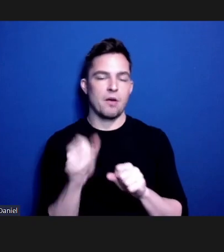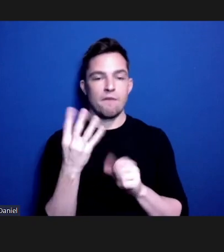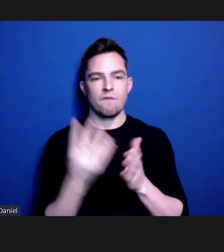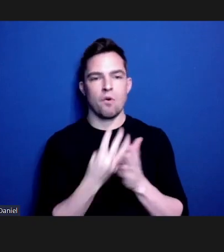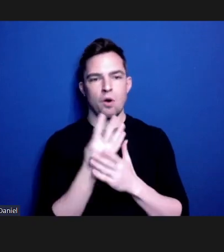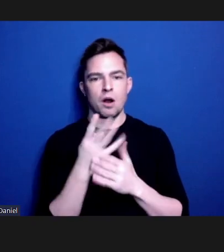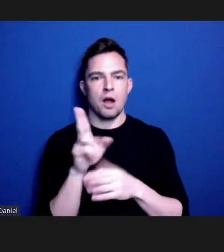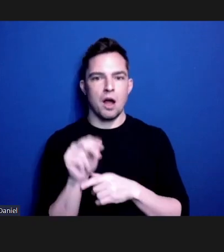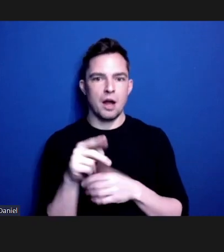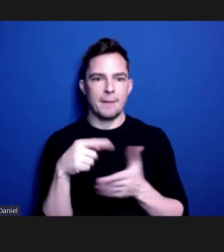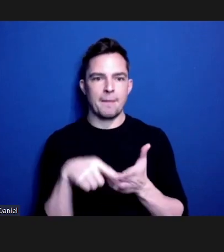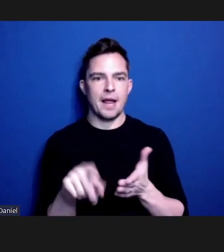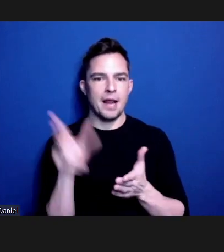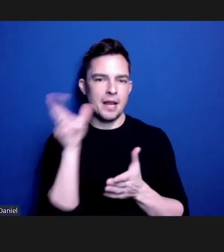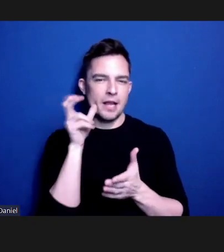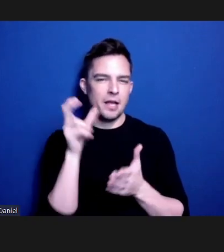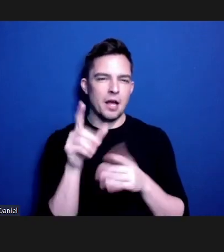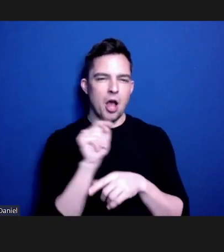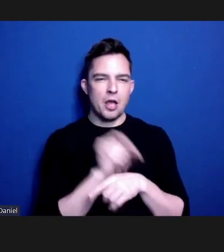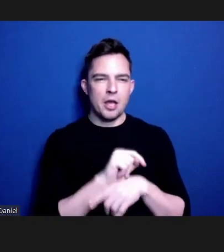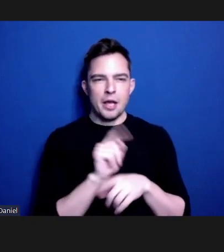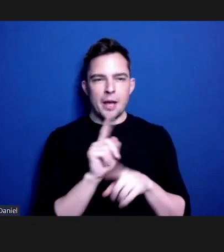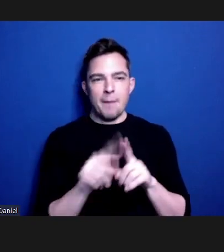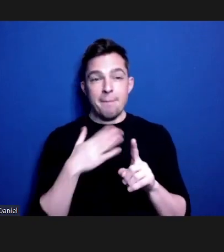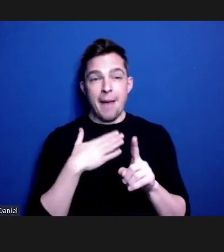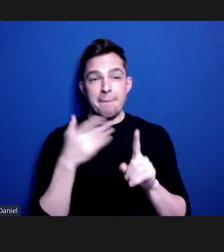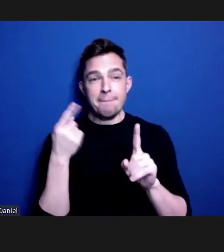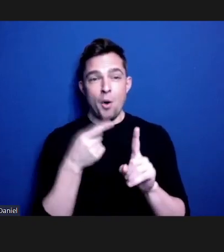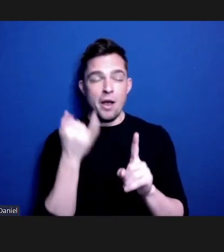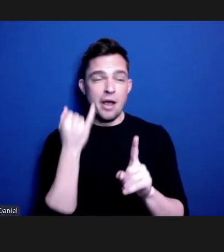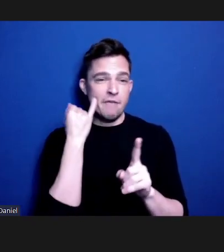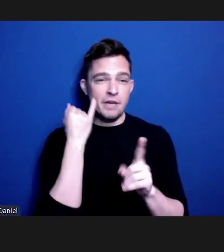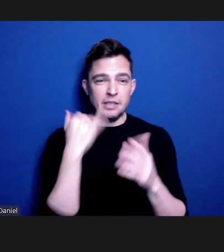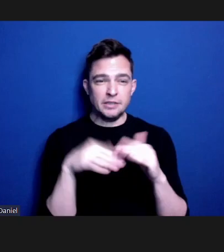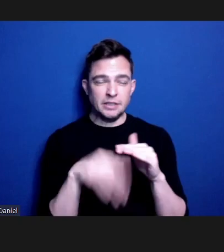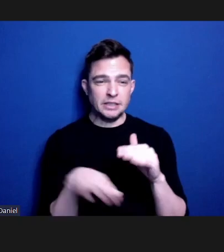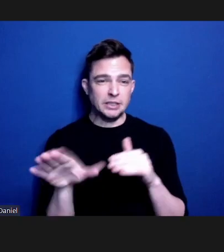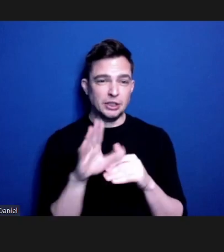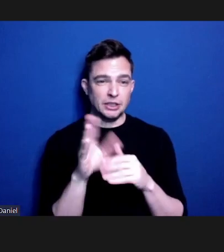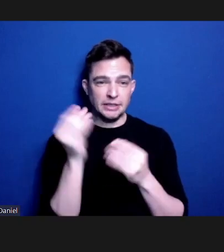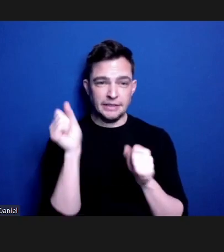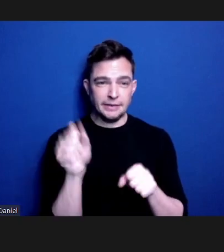listening to this consultation. But my point is if it's within your ability to attend,